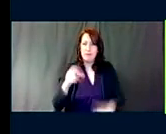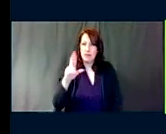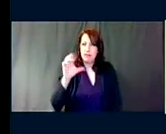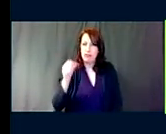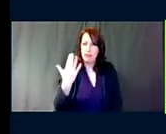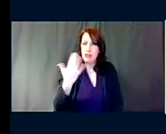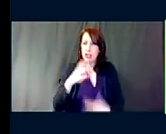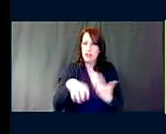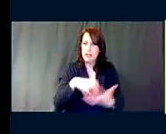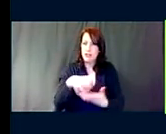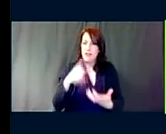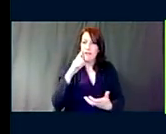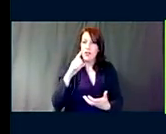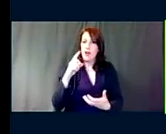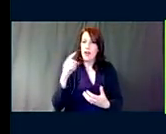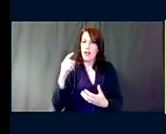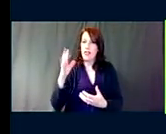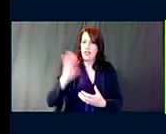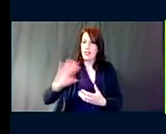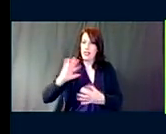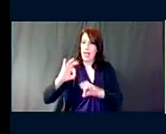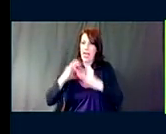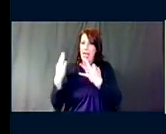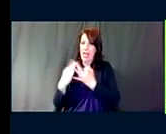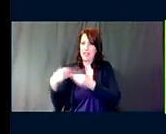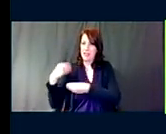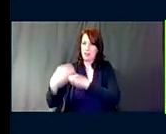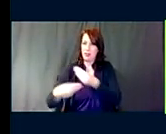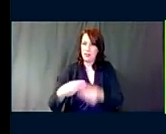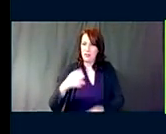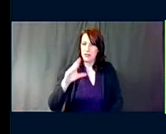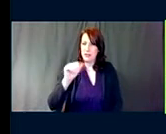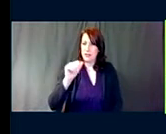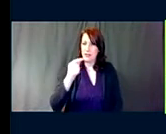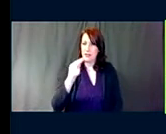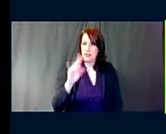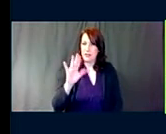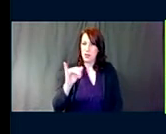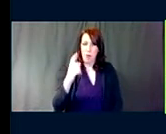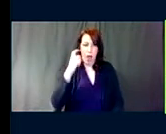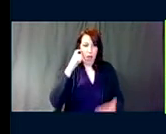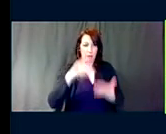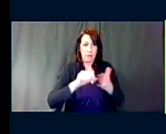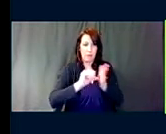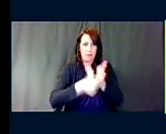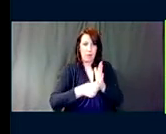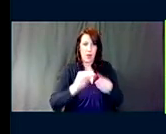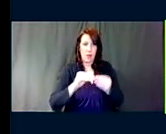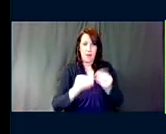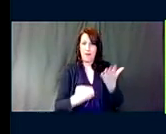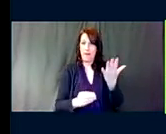MOSAIC OF ANCESTRY ALONG THESE CHROMOSOMAL SEGMENTS. NOW, WHY I BROUGHT THE ATTENTION